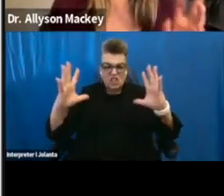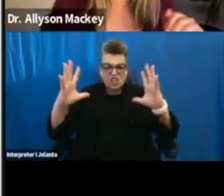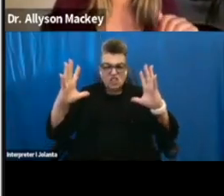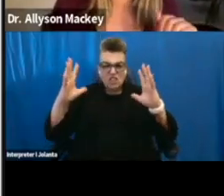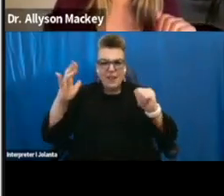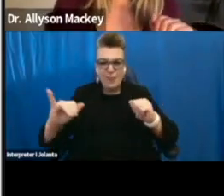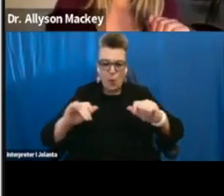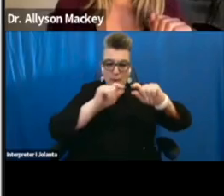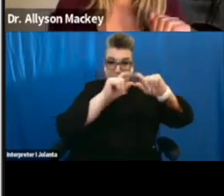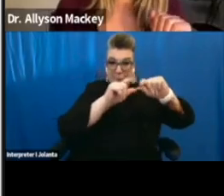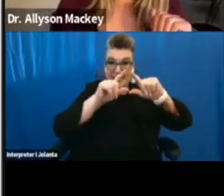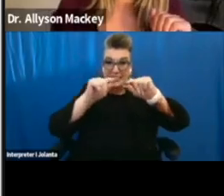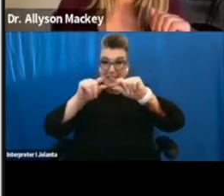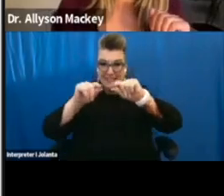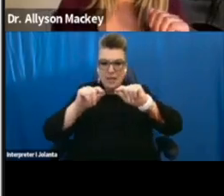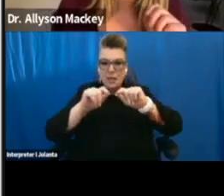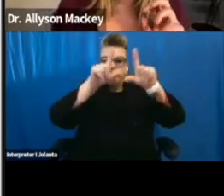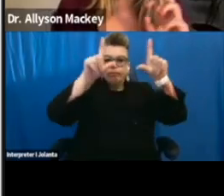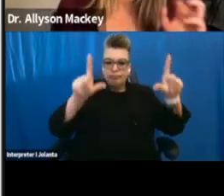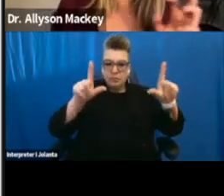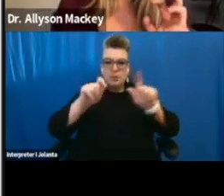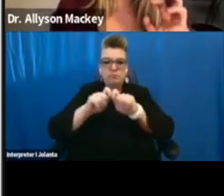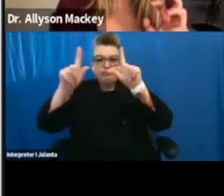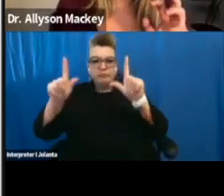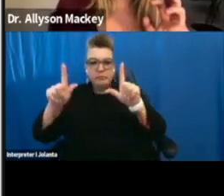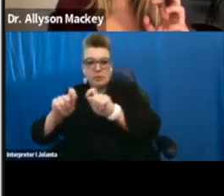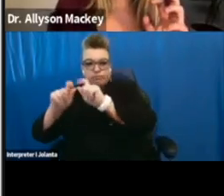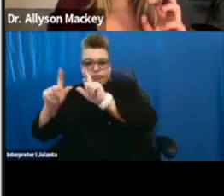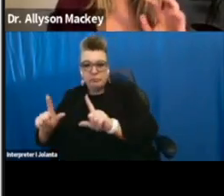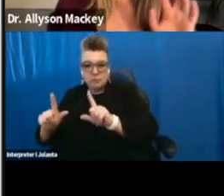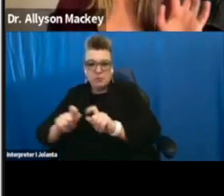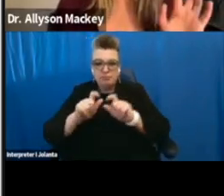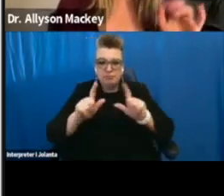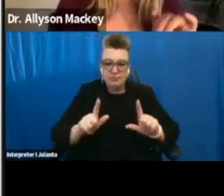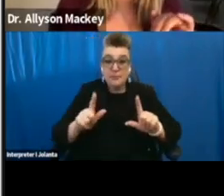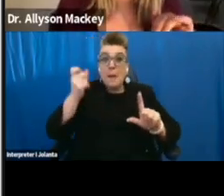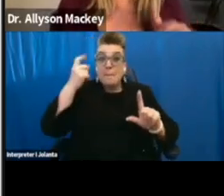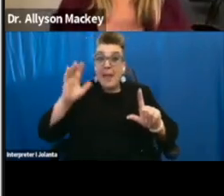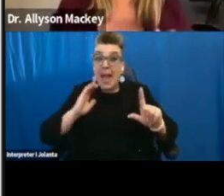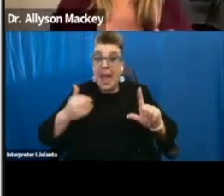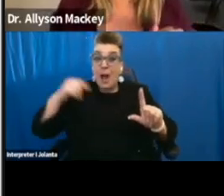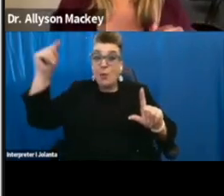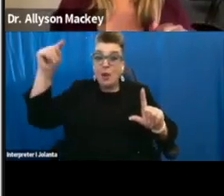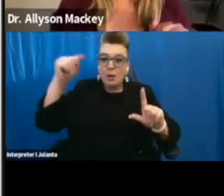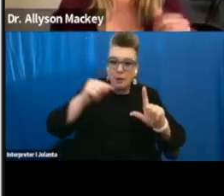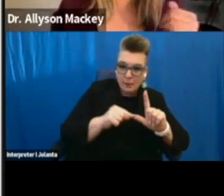the cellular processes I was telling you about are quite small compared to the resolution of